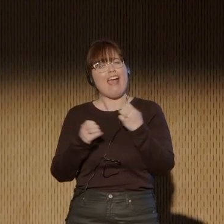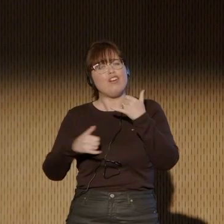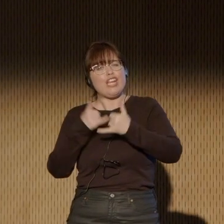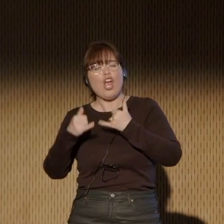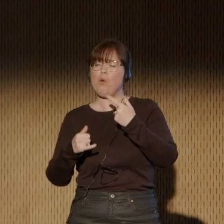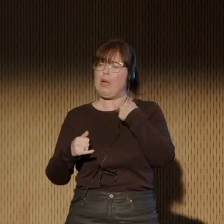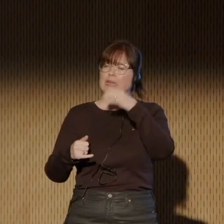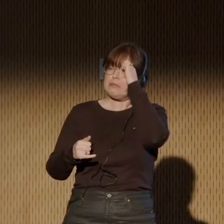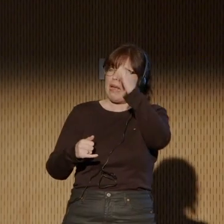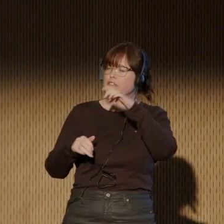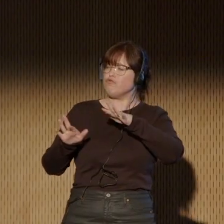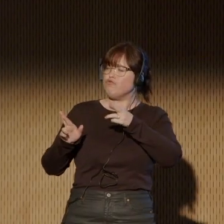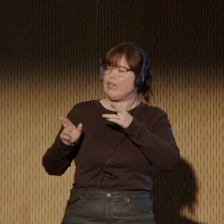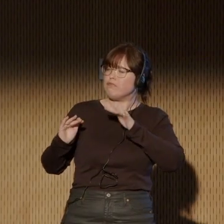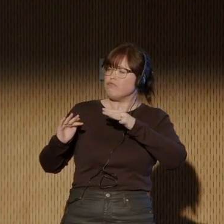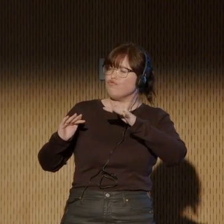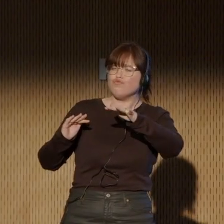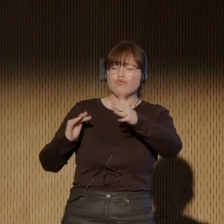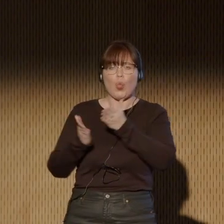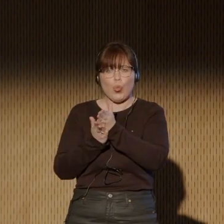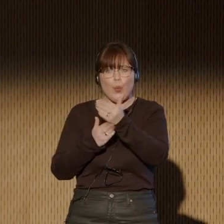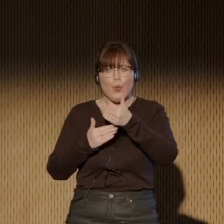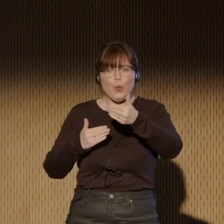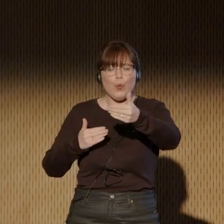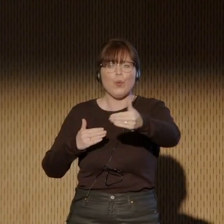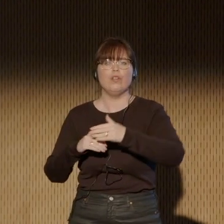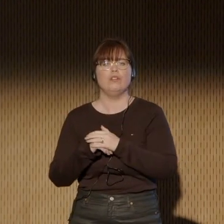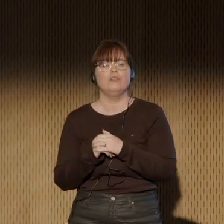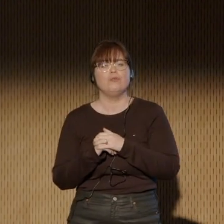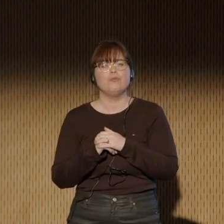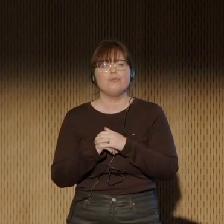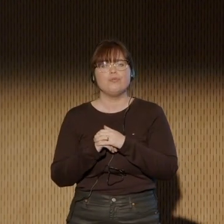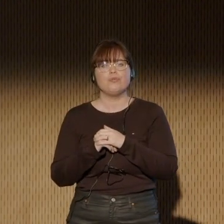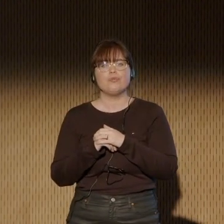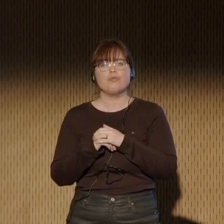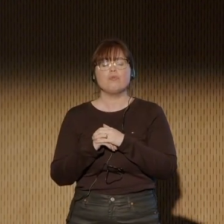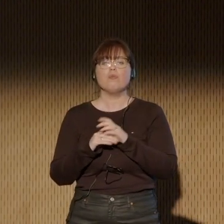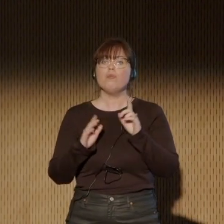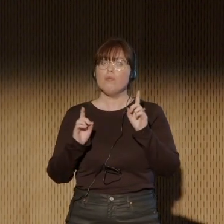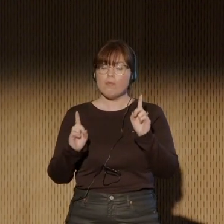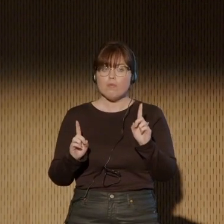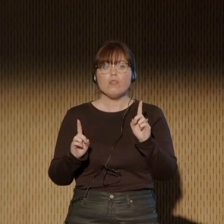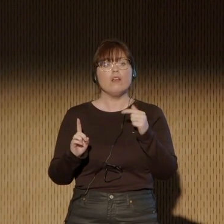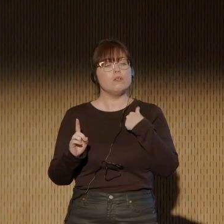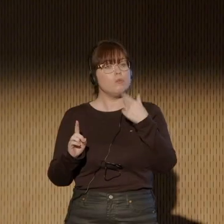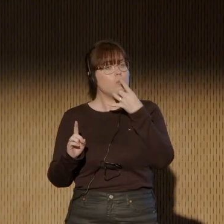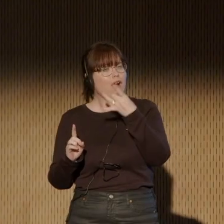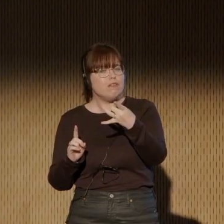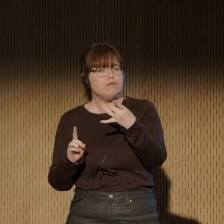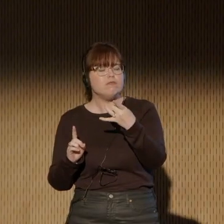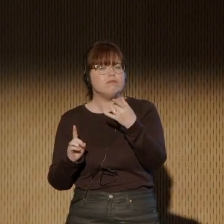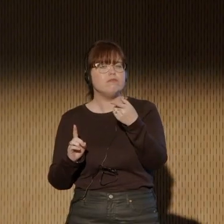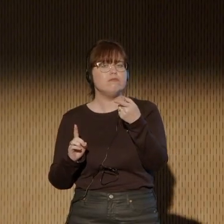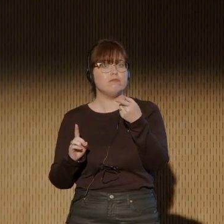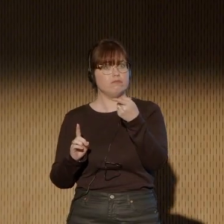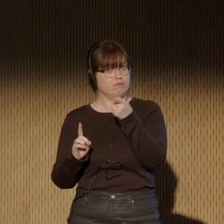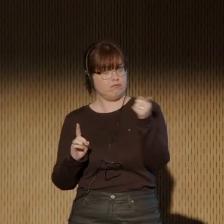out the badge up to the research itself. So we asked whether or not people were still teaching,